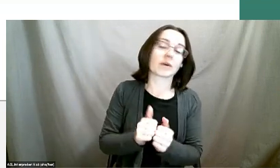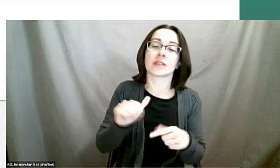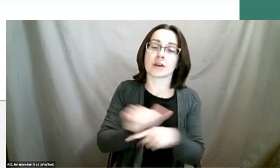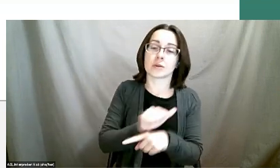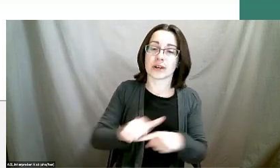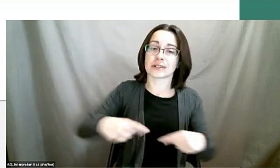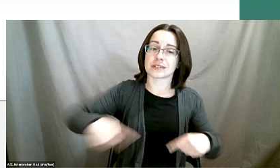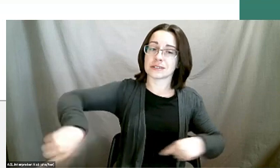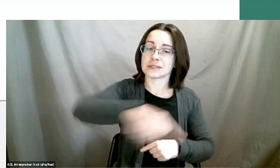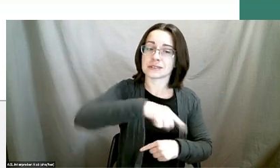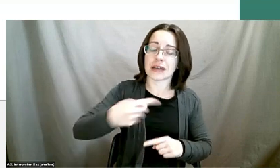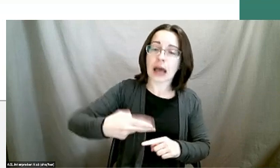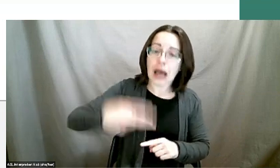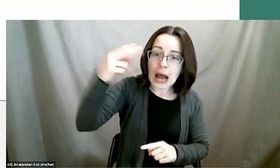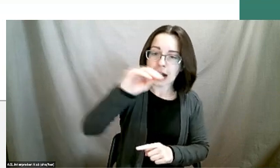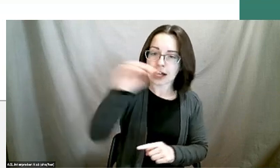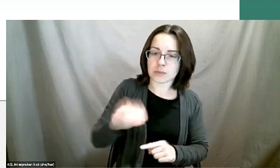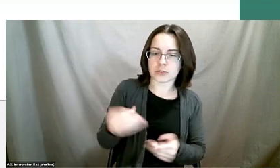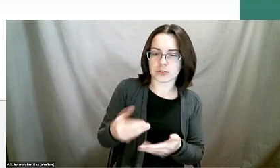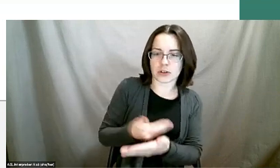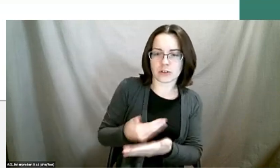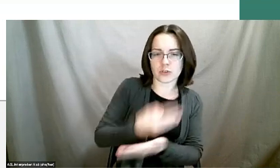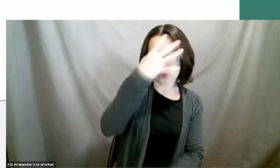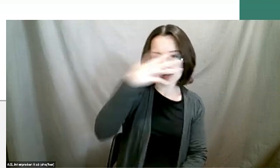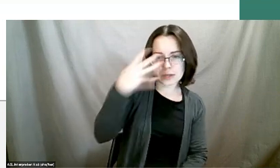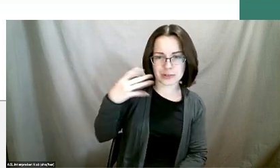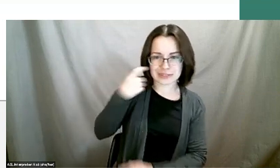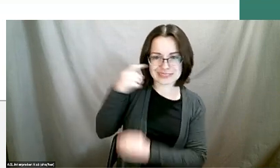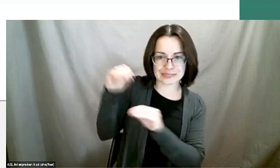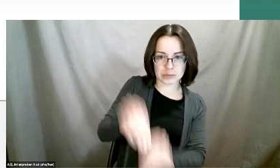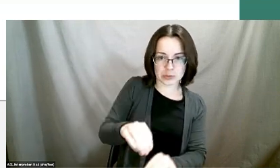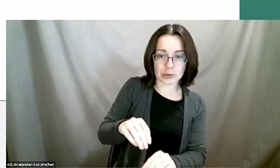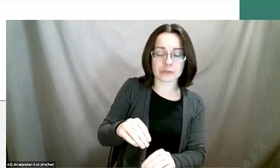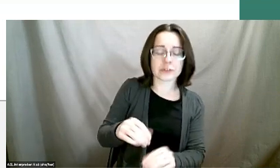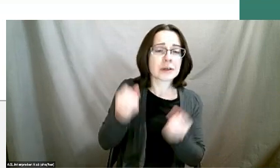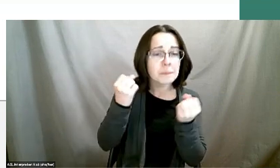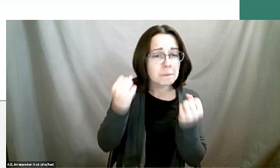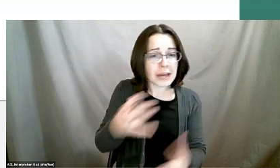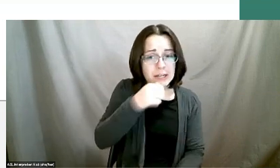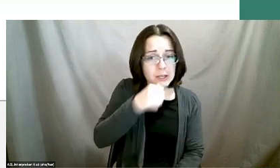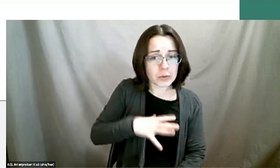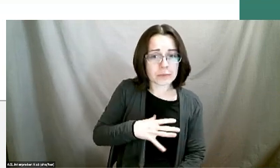And a lot of women who have English as a second language or don't speak English.